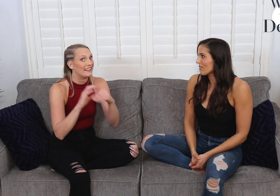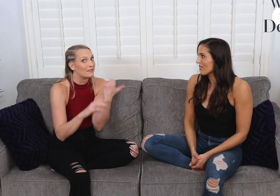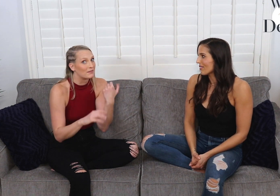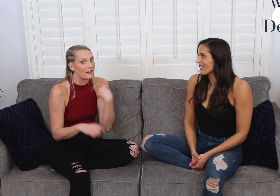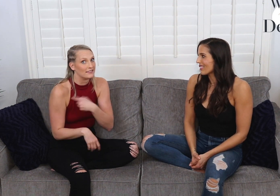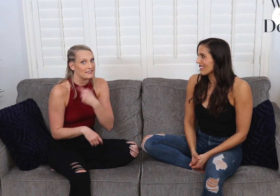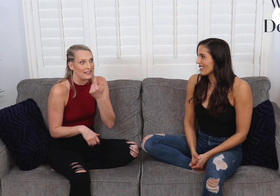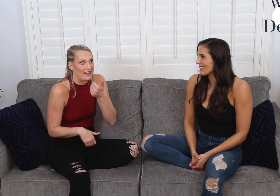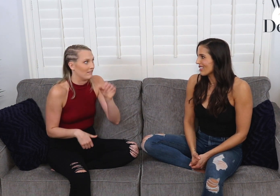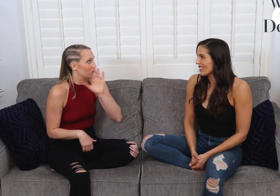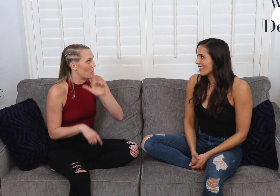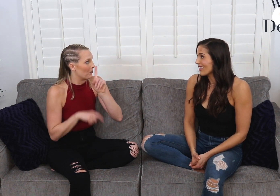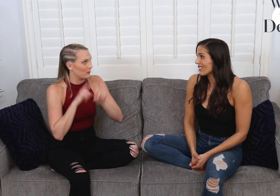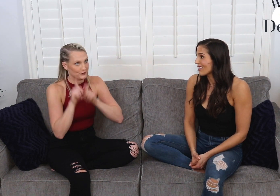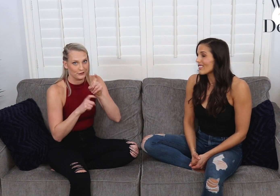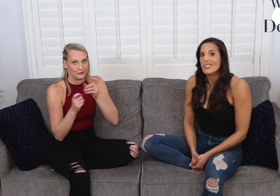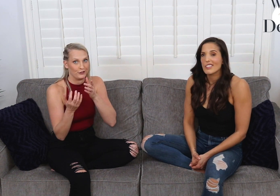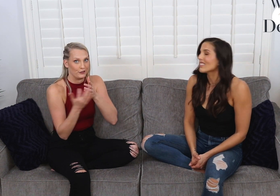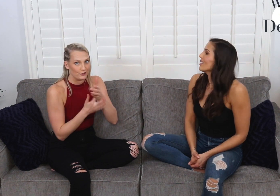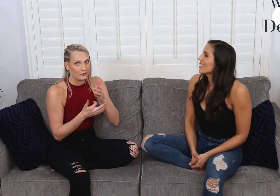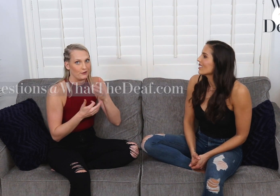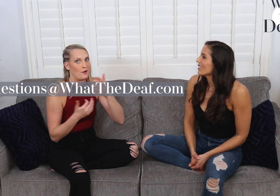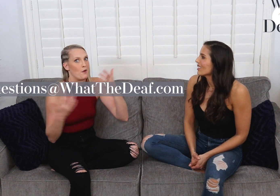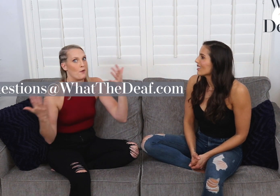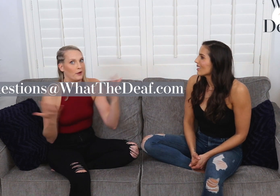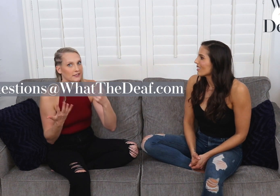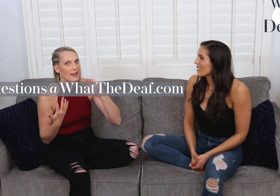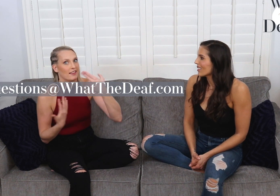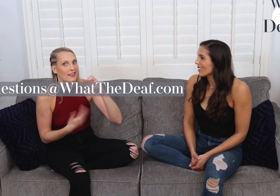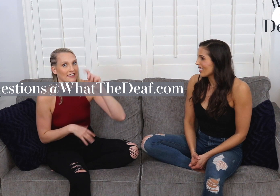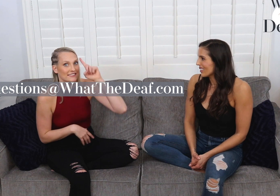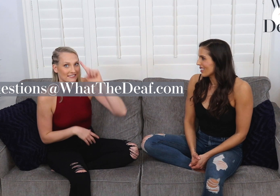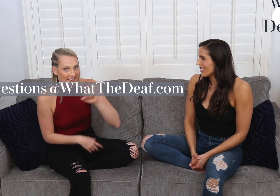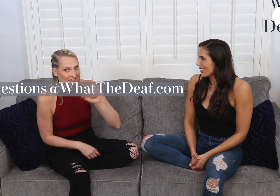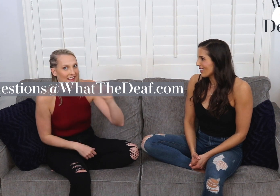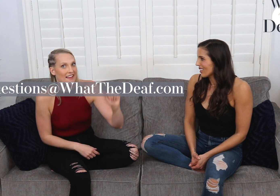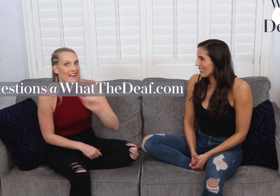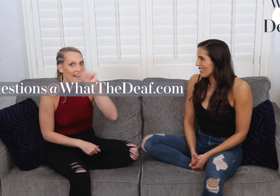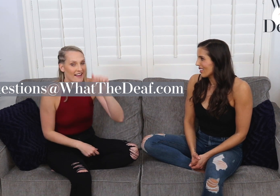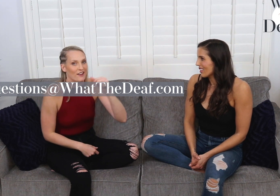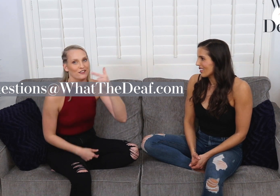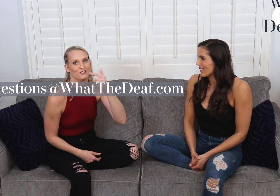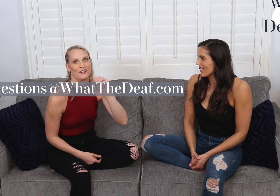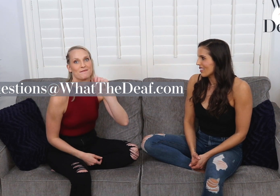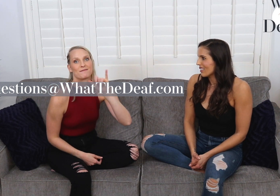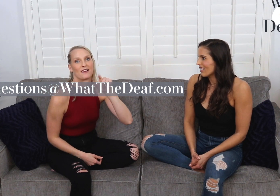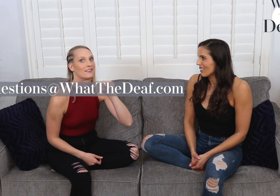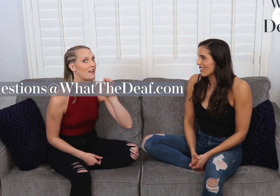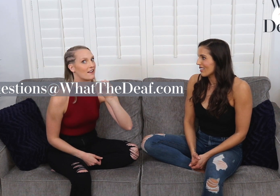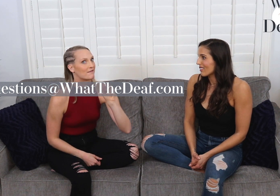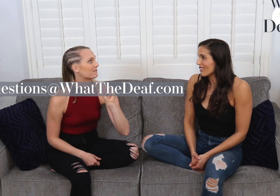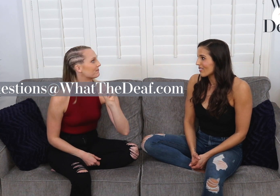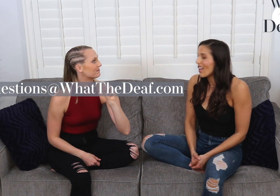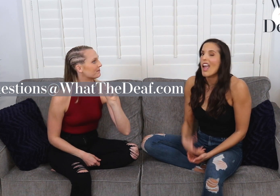and you can email your questions to us at: Questions@WhatTheDeaf.com